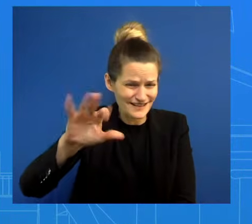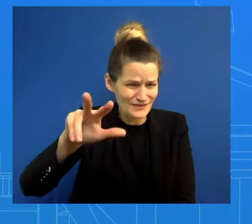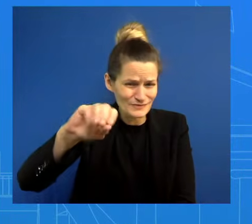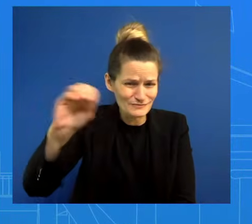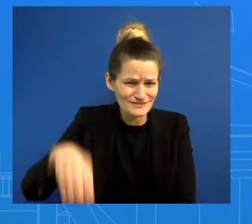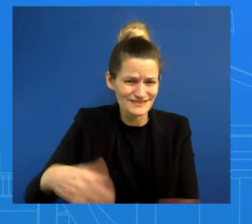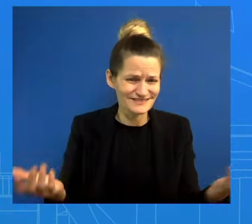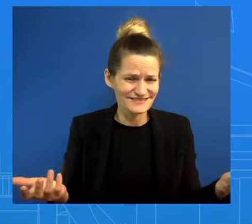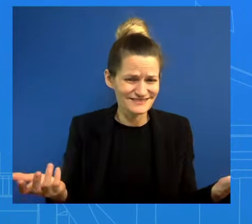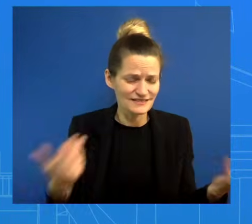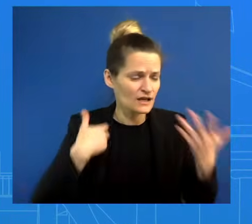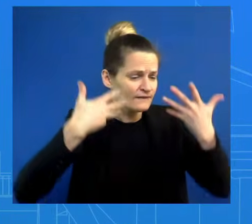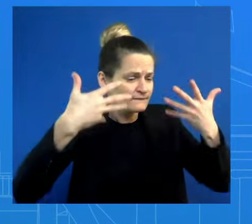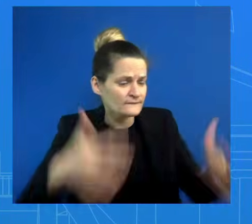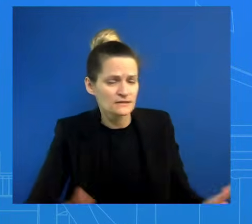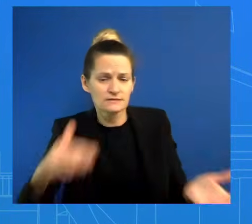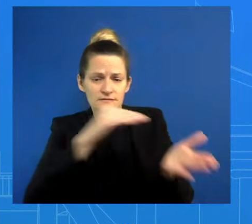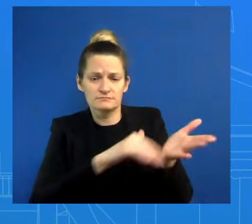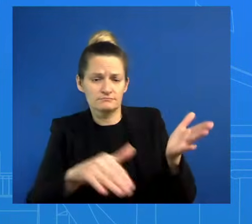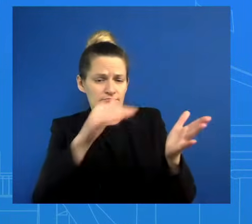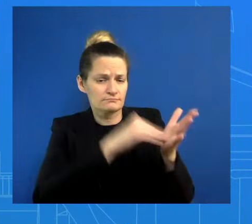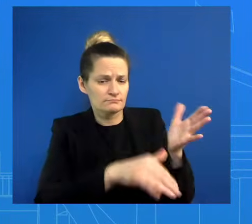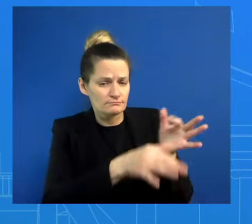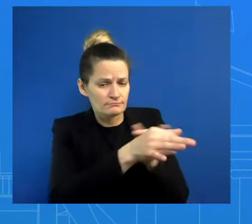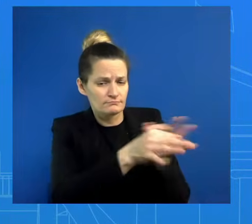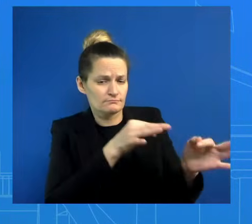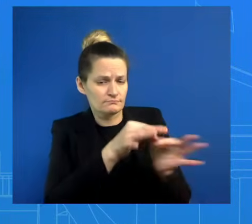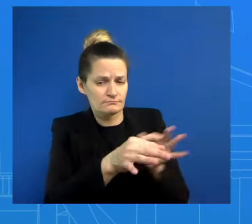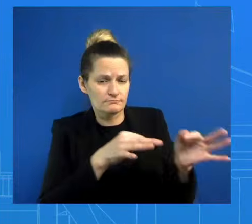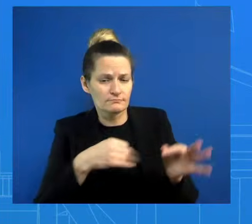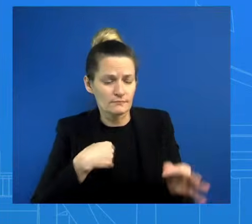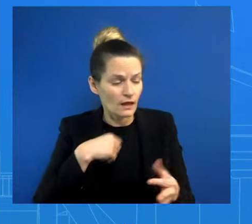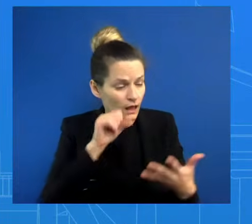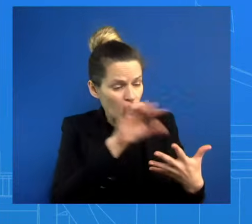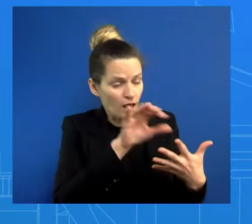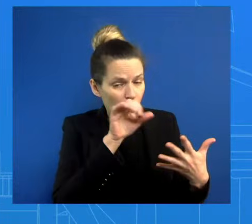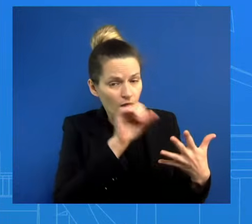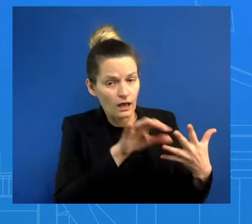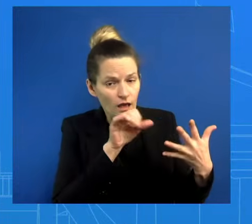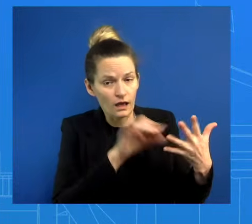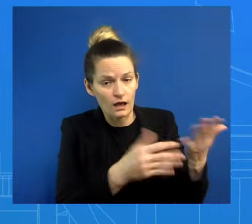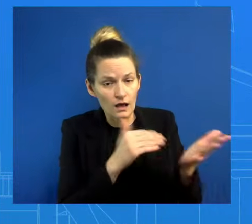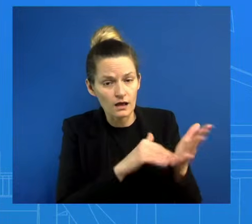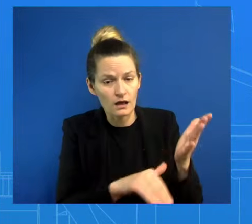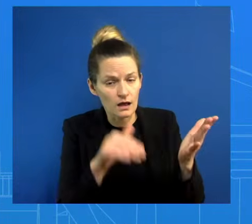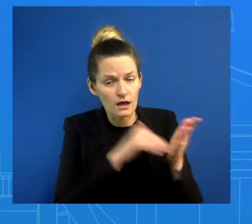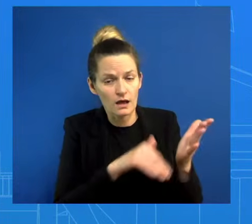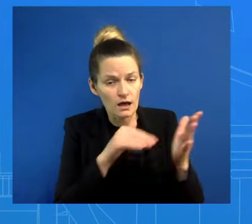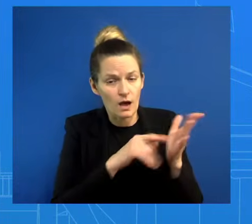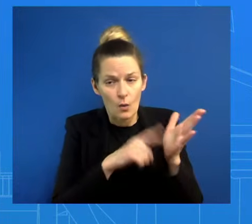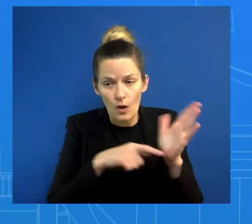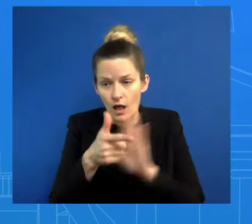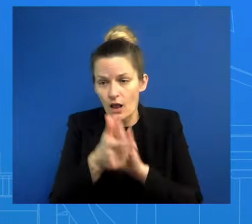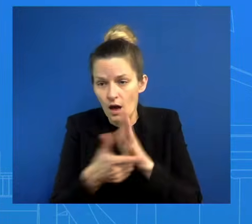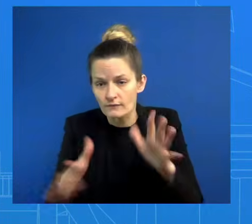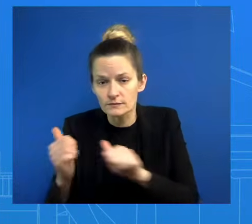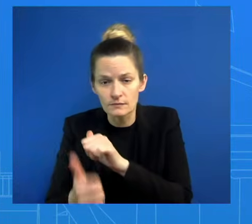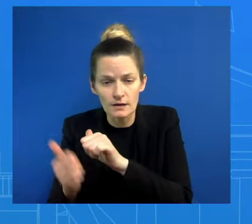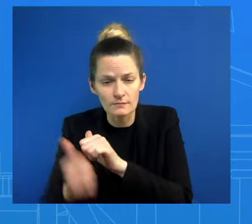I'm not going to bore you by doing that again, but they were important legis- -- pieces of legislation that you all covered and we've talked about in this briefing room.